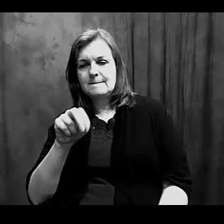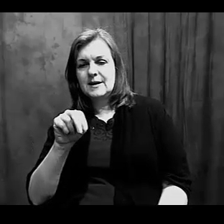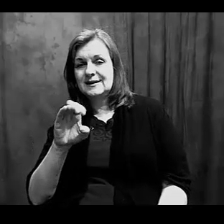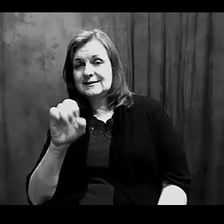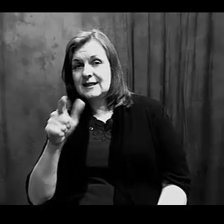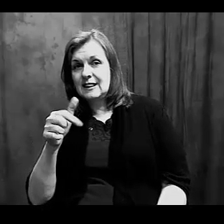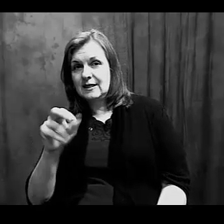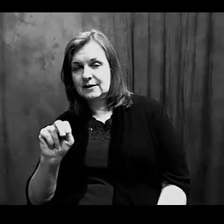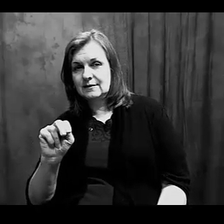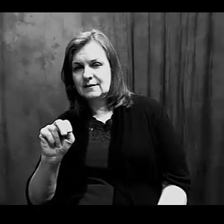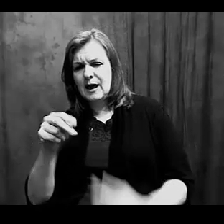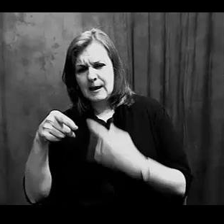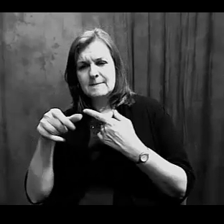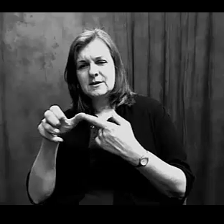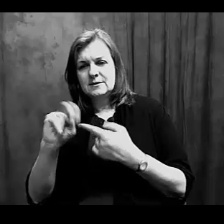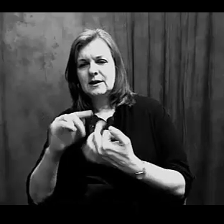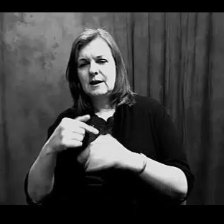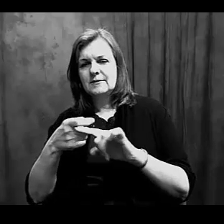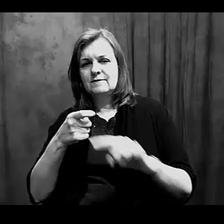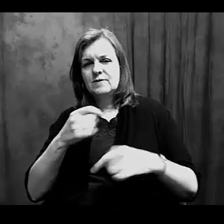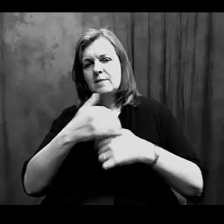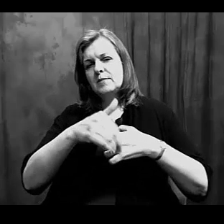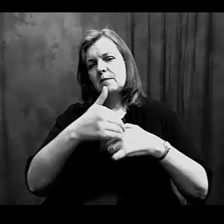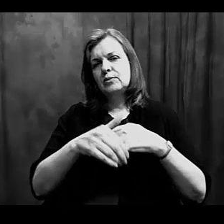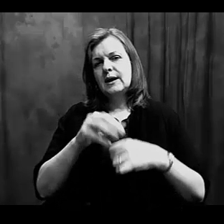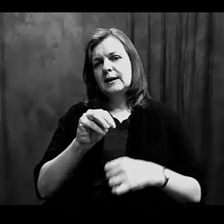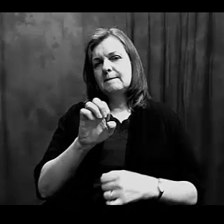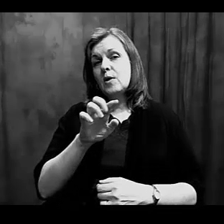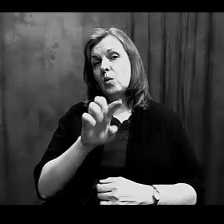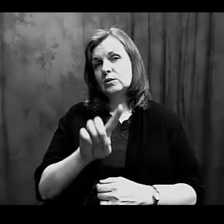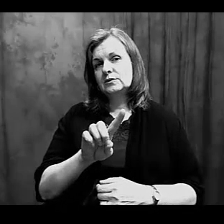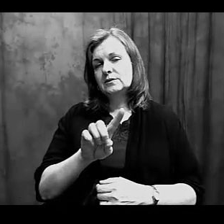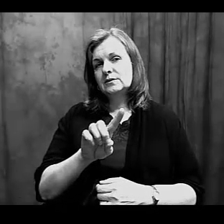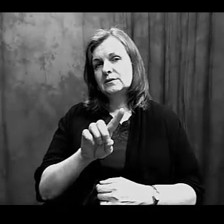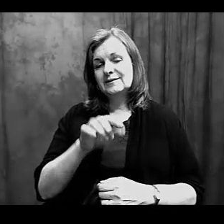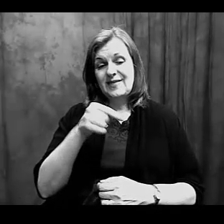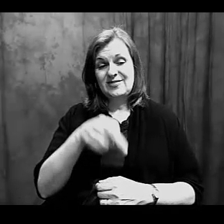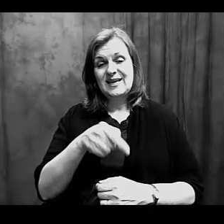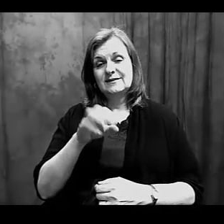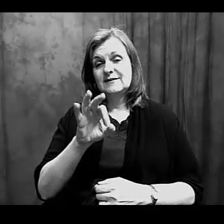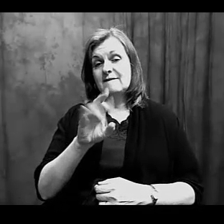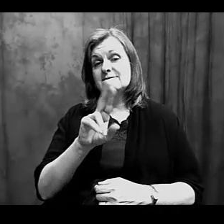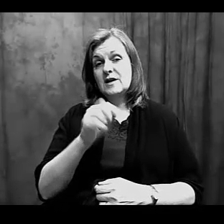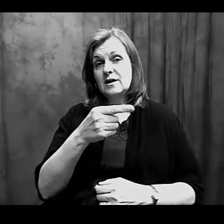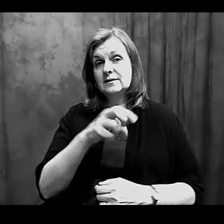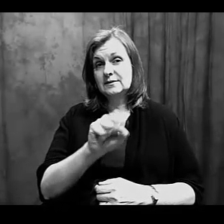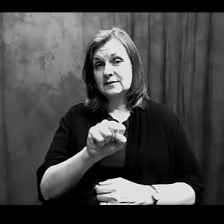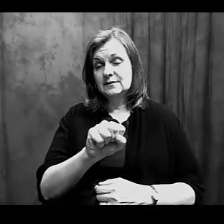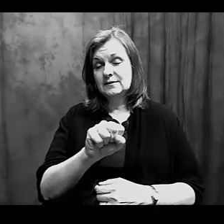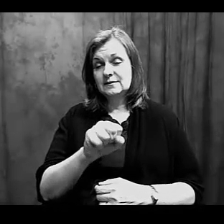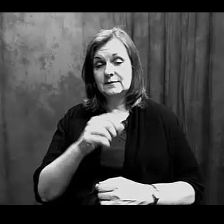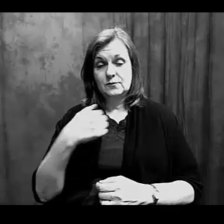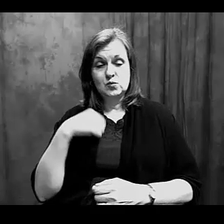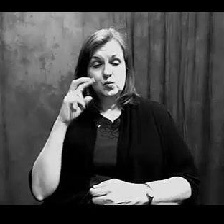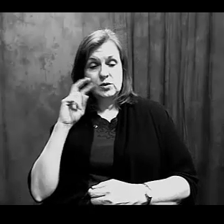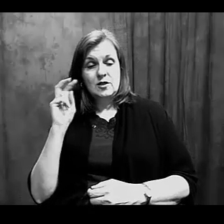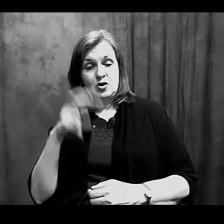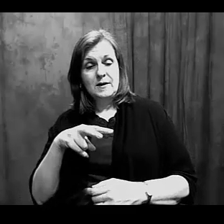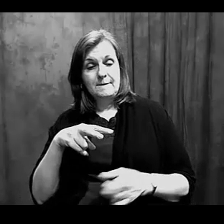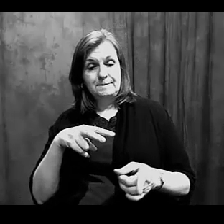and penicillin actually is a derivative of bread mold and bread mold is a fungus